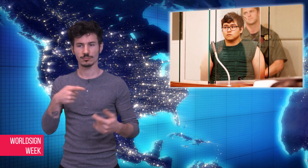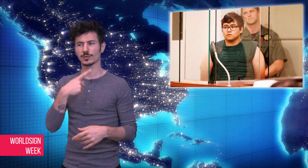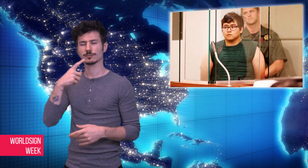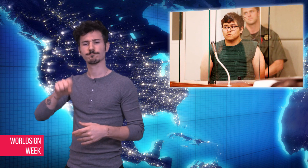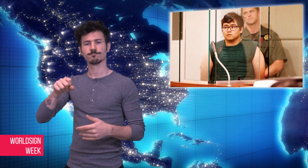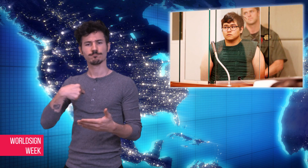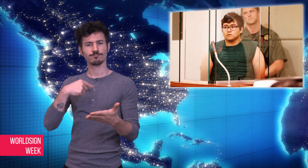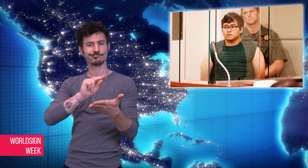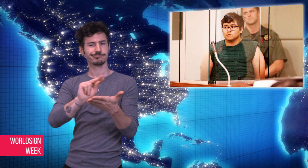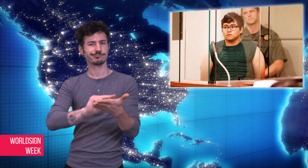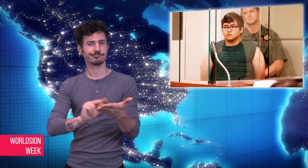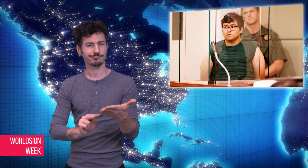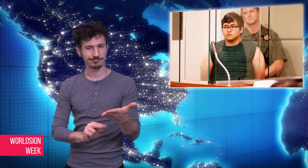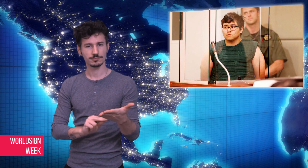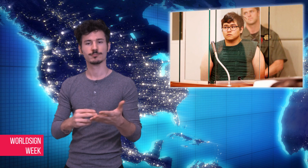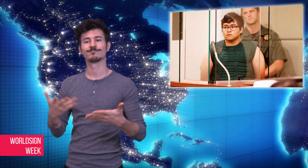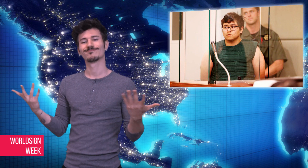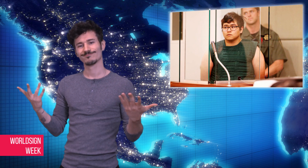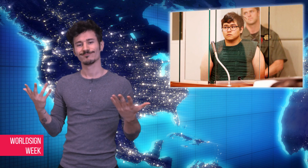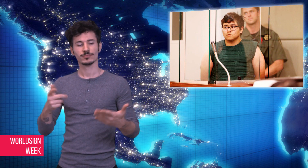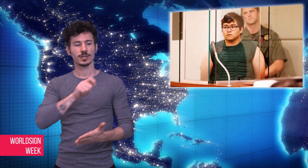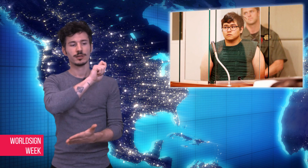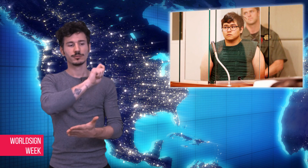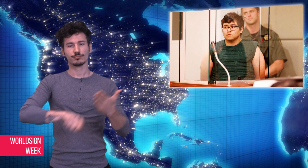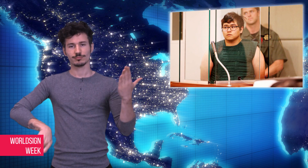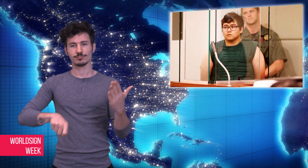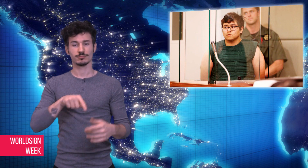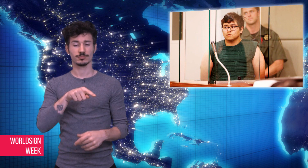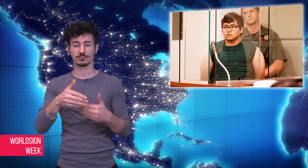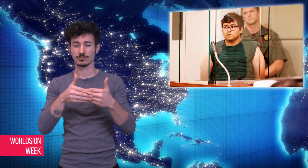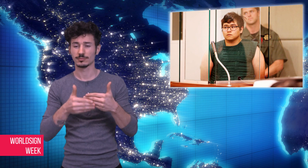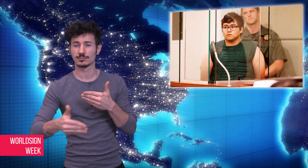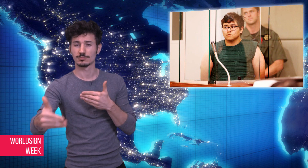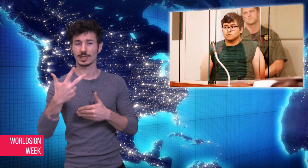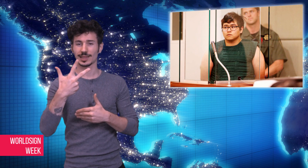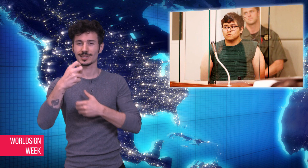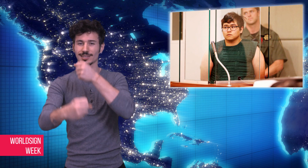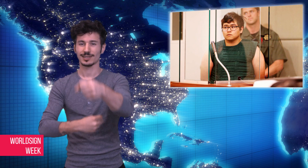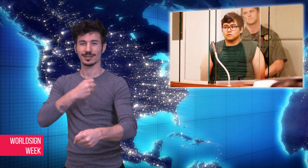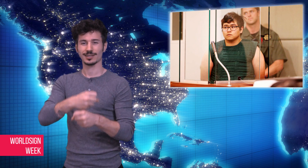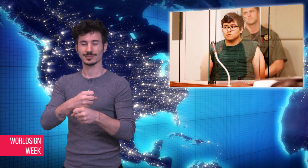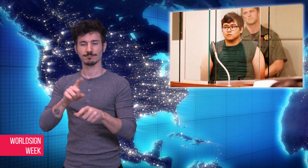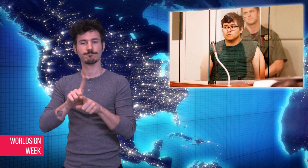student. Angel has pleaded guilty, and was sentenced